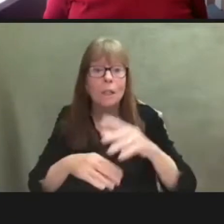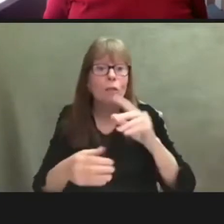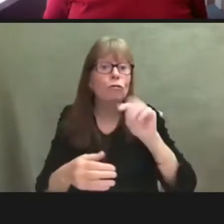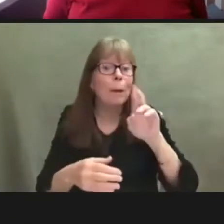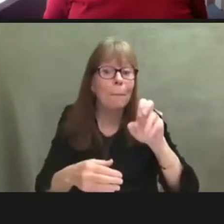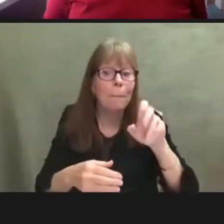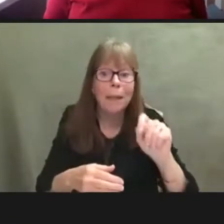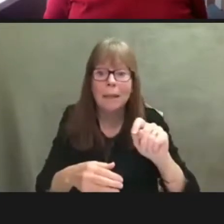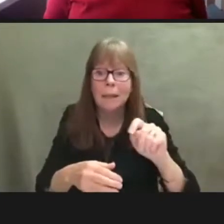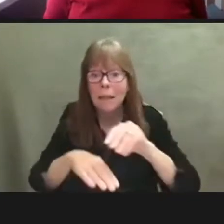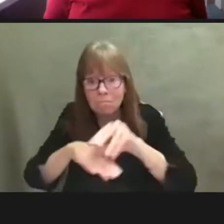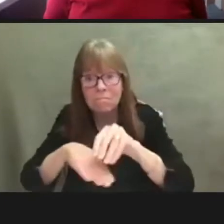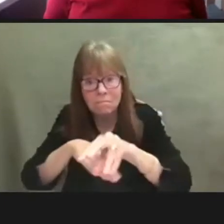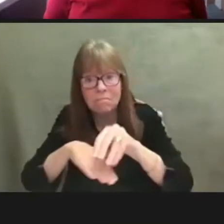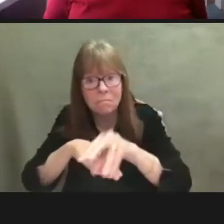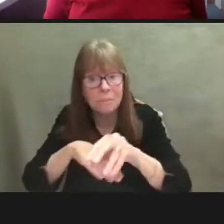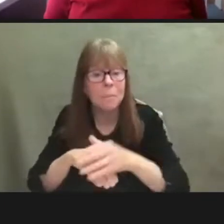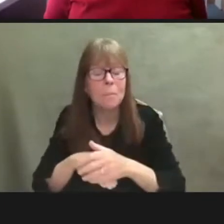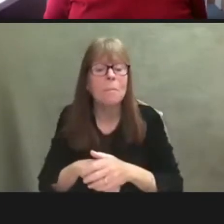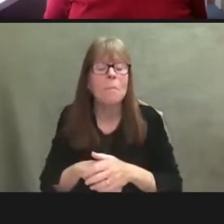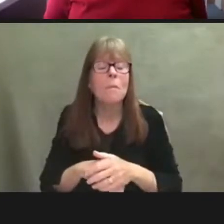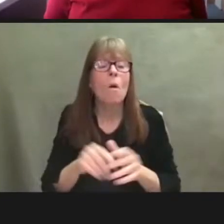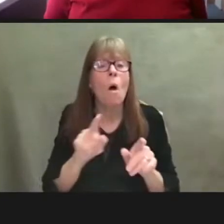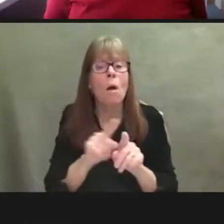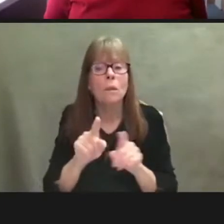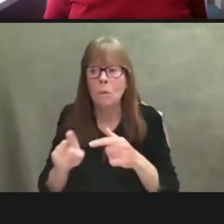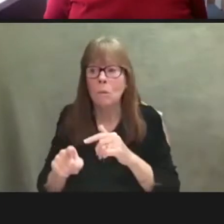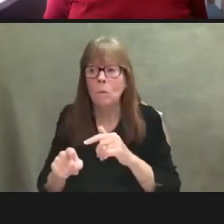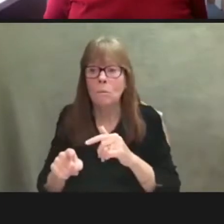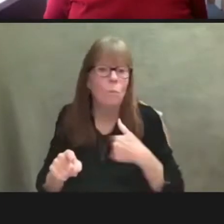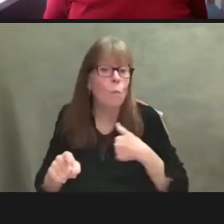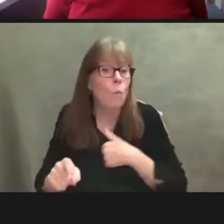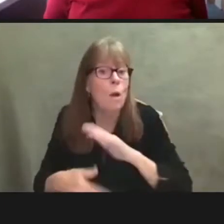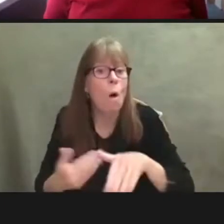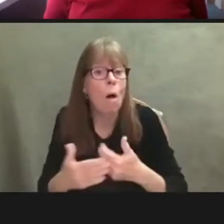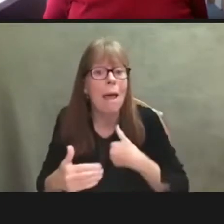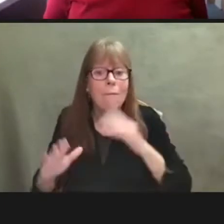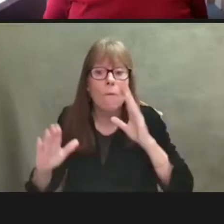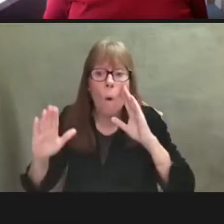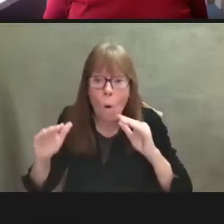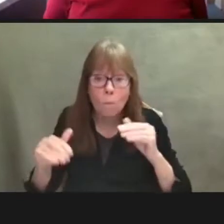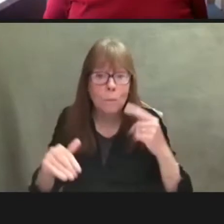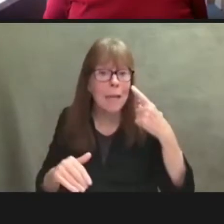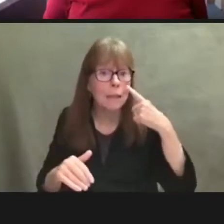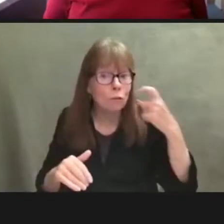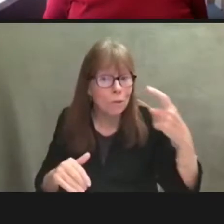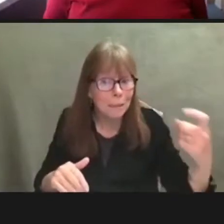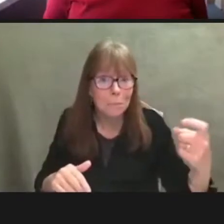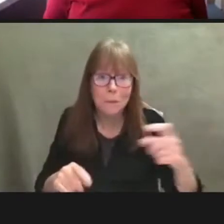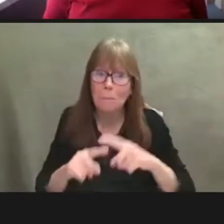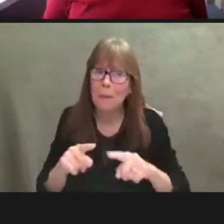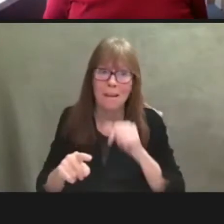And we all have hopes and dreams and not every one of those will come true.